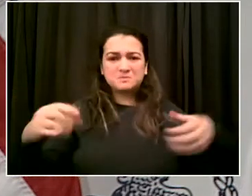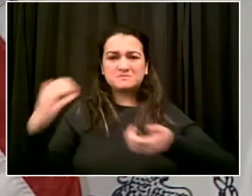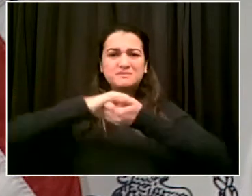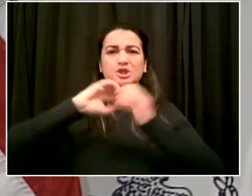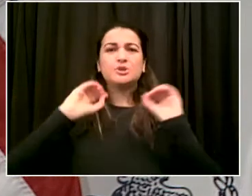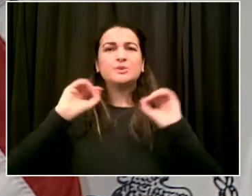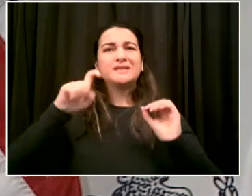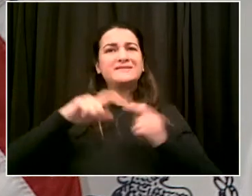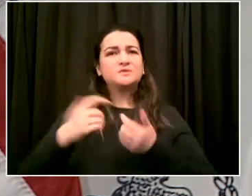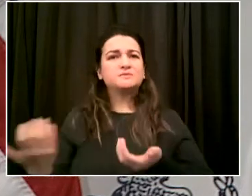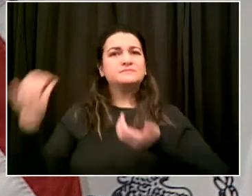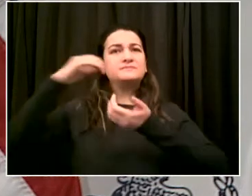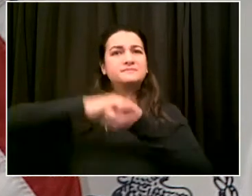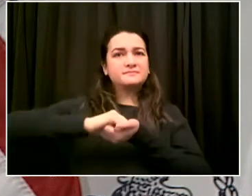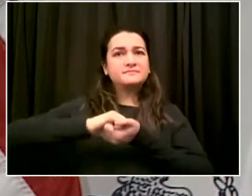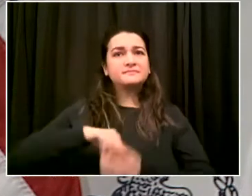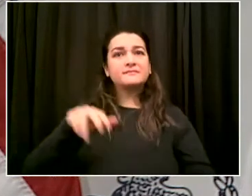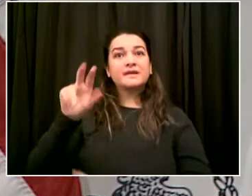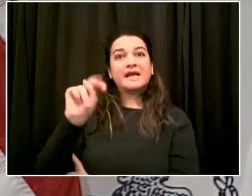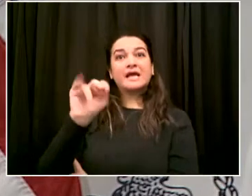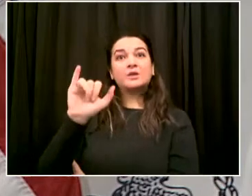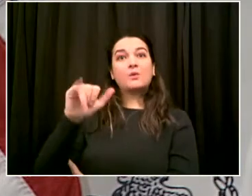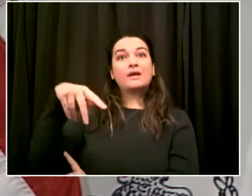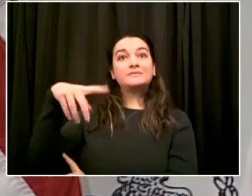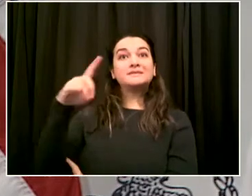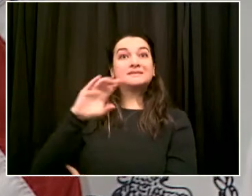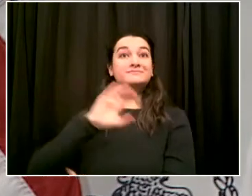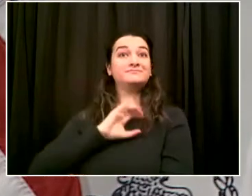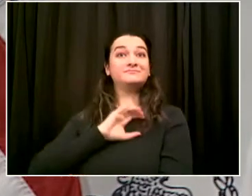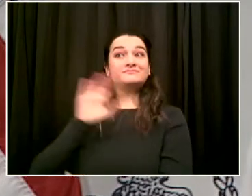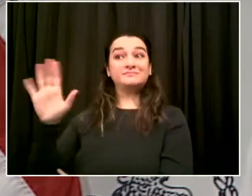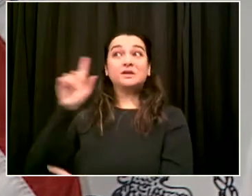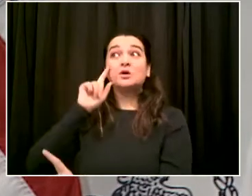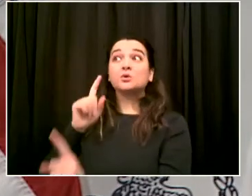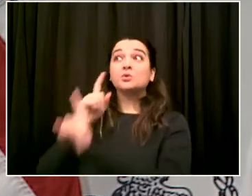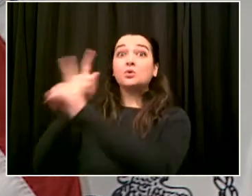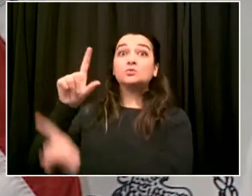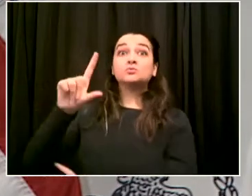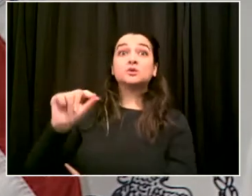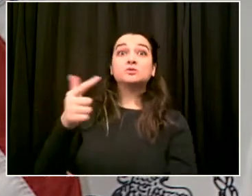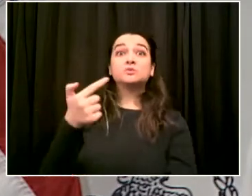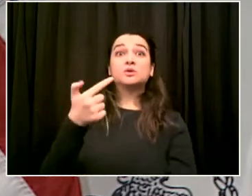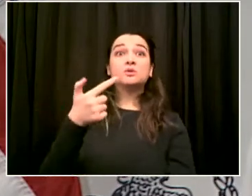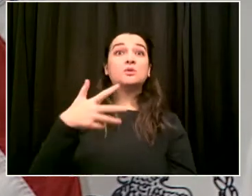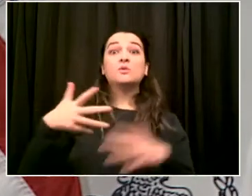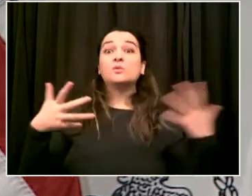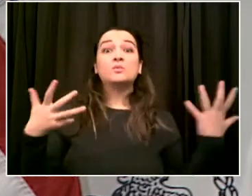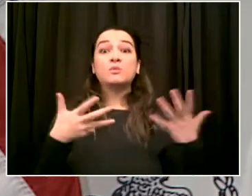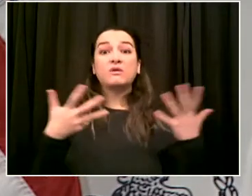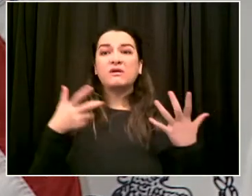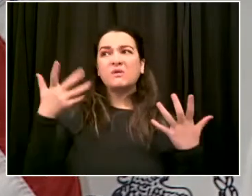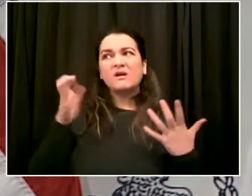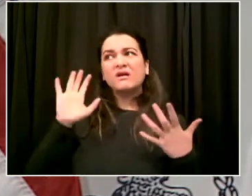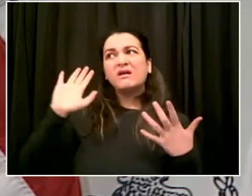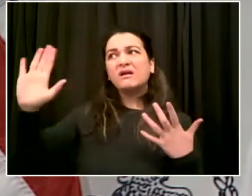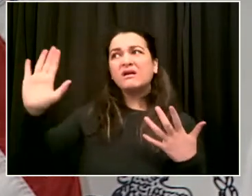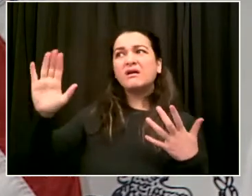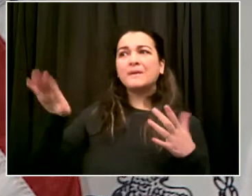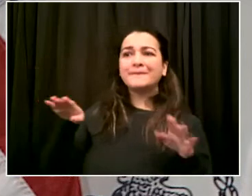ATHT'T'S WHAAT ITIT' BEEN ABOUT ALL THE YEAR-LONG, NYPD IS GOING TO EDROUBLE IF IT EFFORTS TO GAIN TRUST AND UNDERSTATAINNDG G